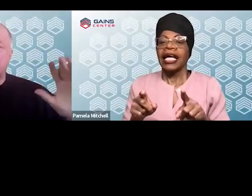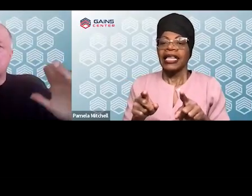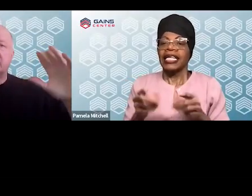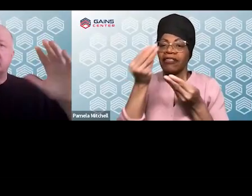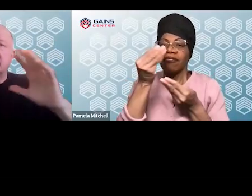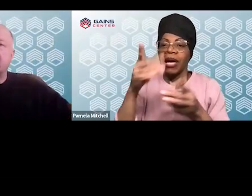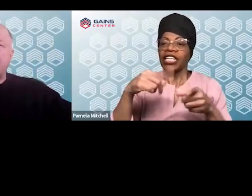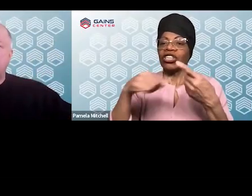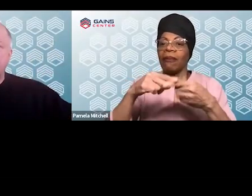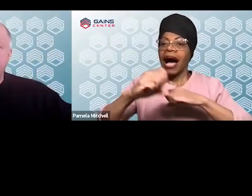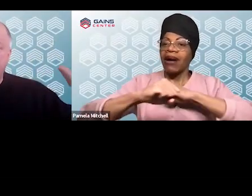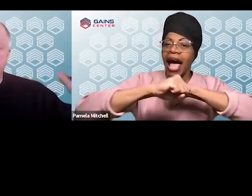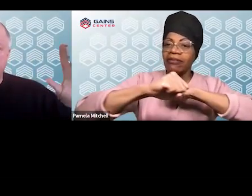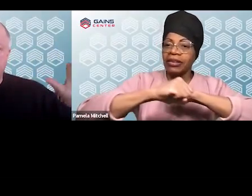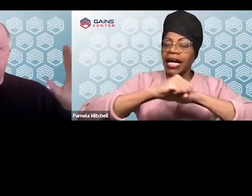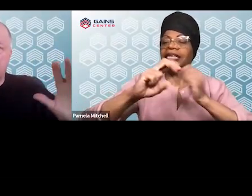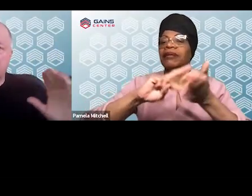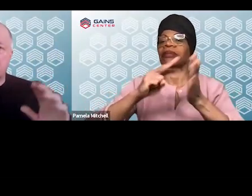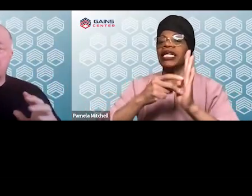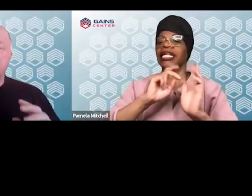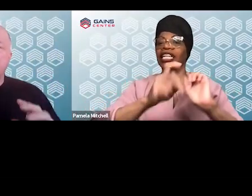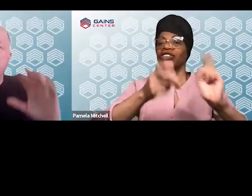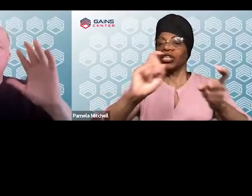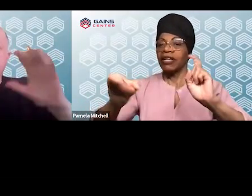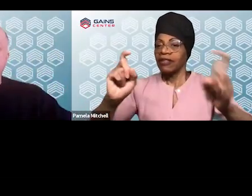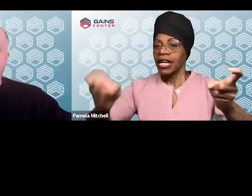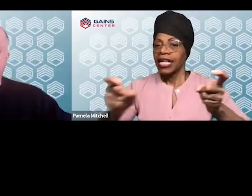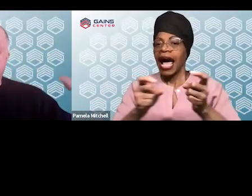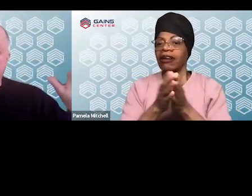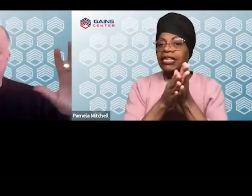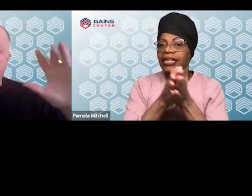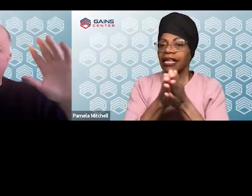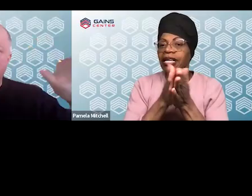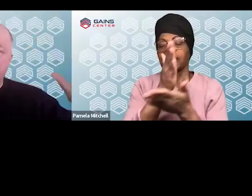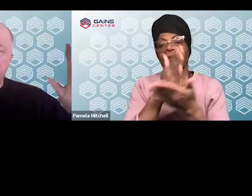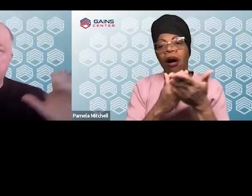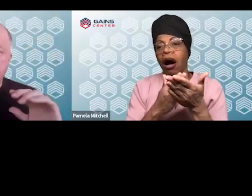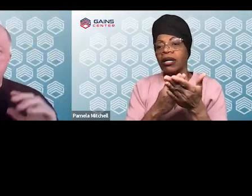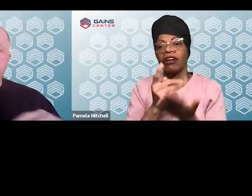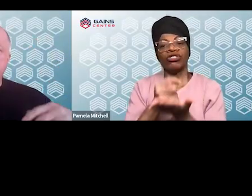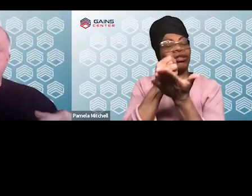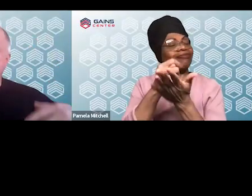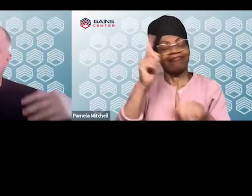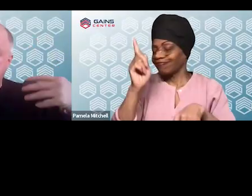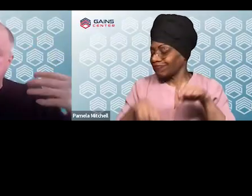that you're giving out incentives as part of treatment. That can't be done. So there need...